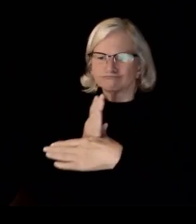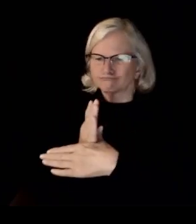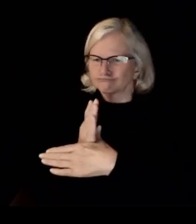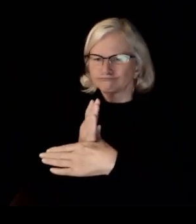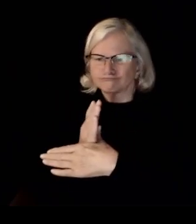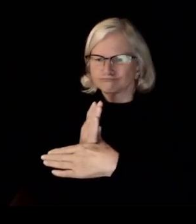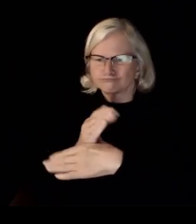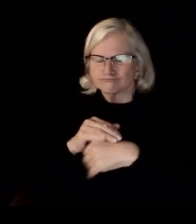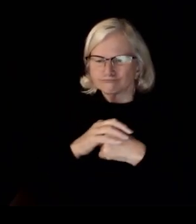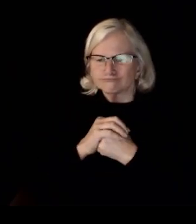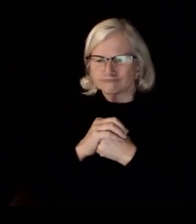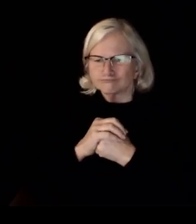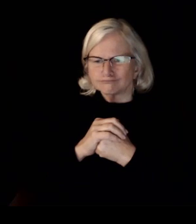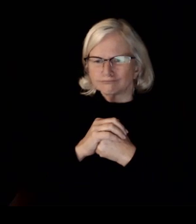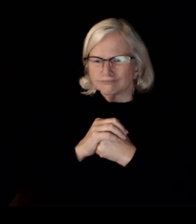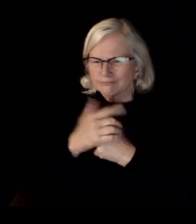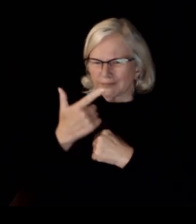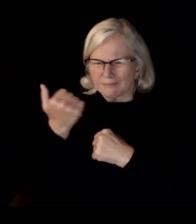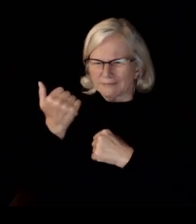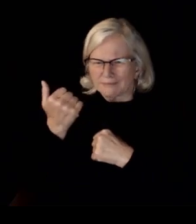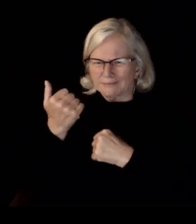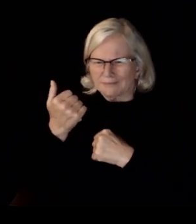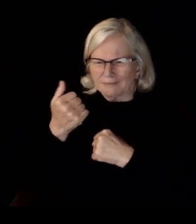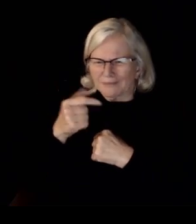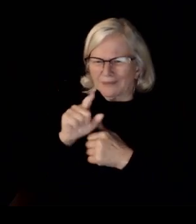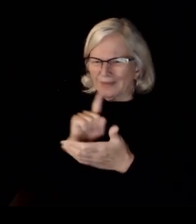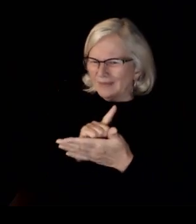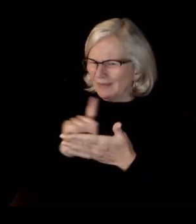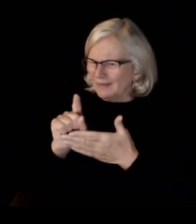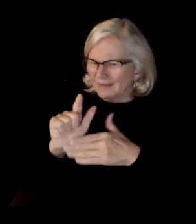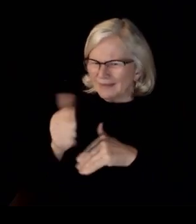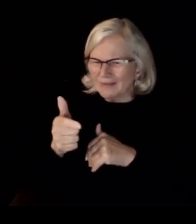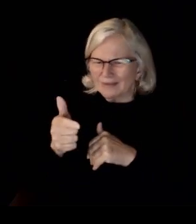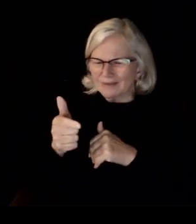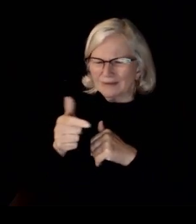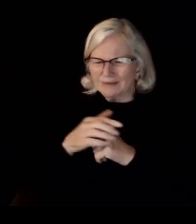very important case investigation contact tracing work. So Kris, anything to add?